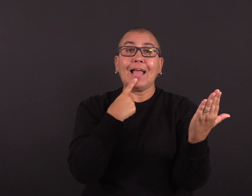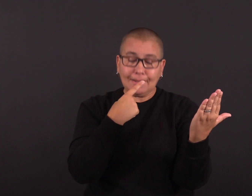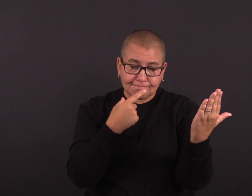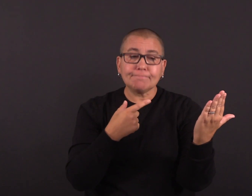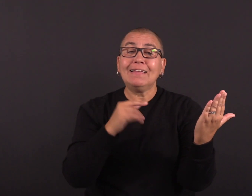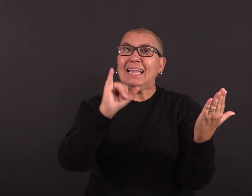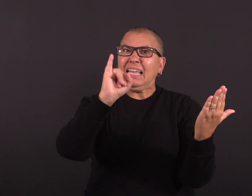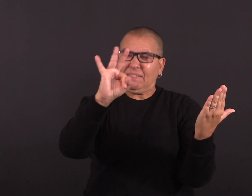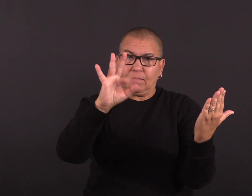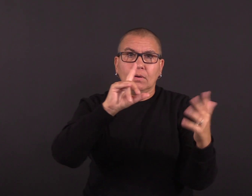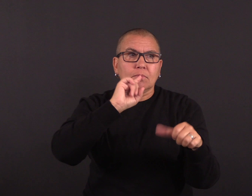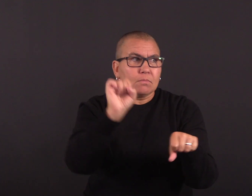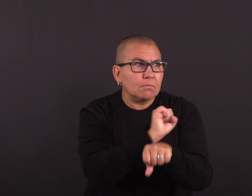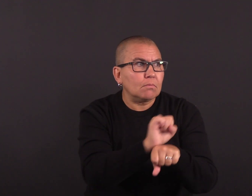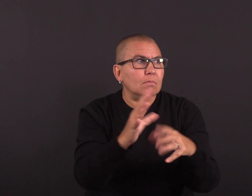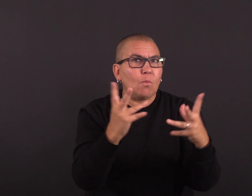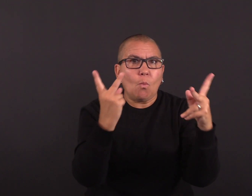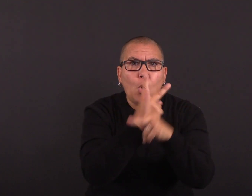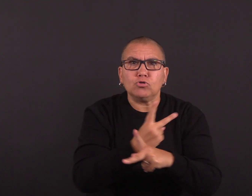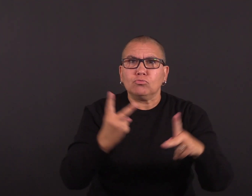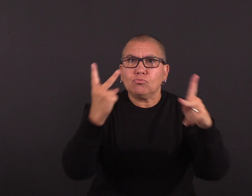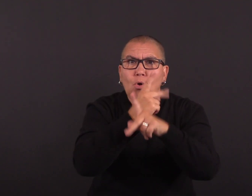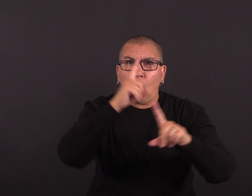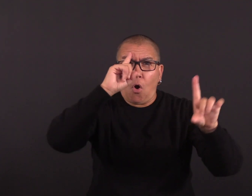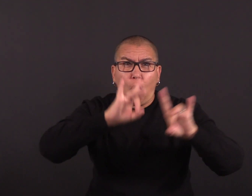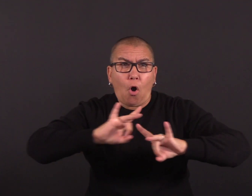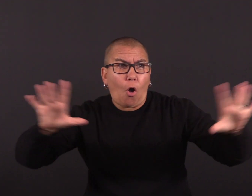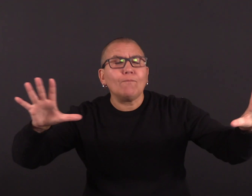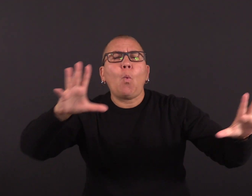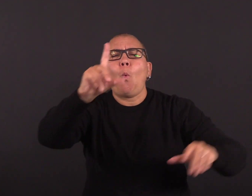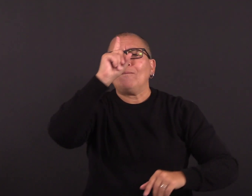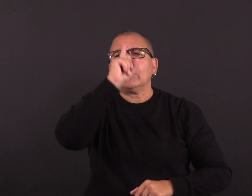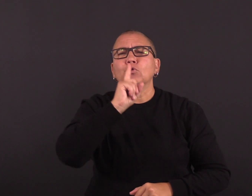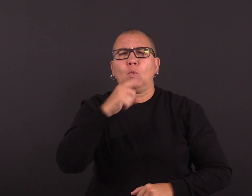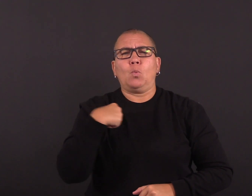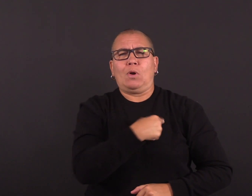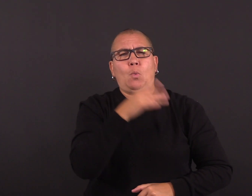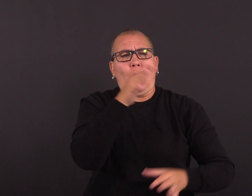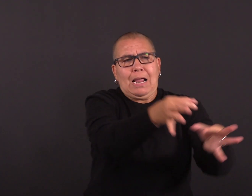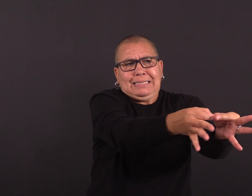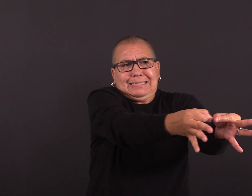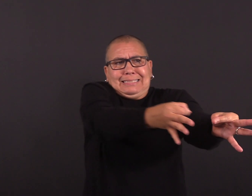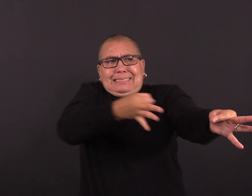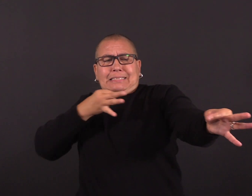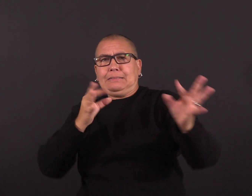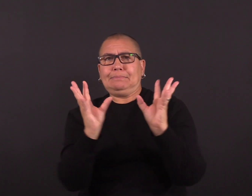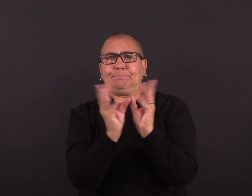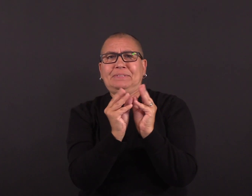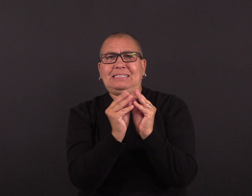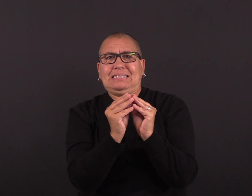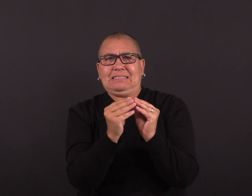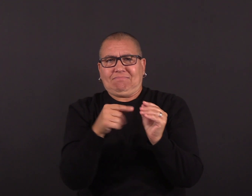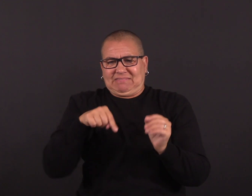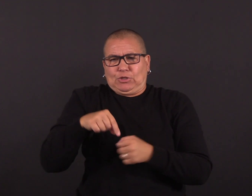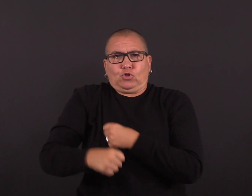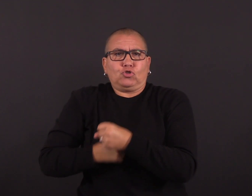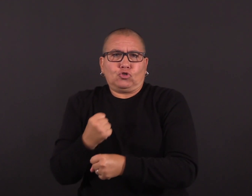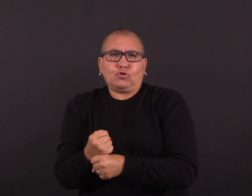virulent viral variant causing COVID-19, the FDA anticipates revisiting the composition of